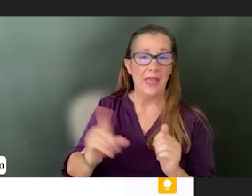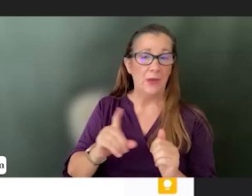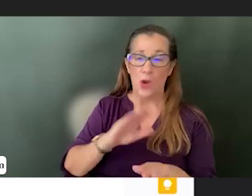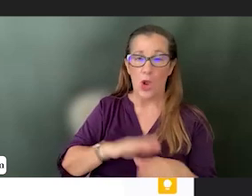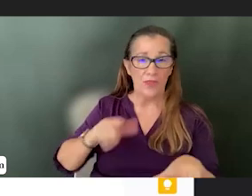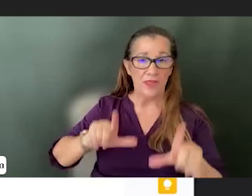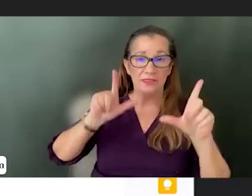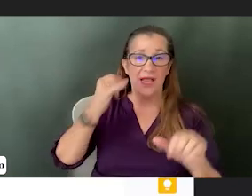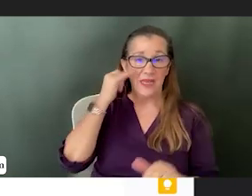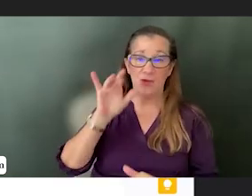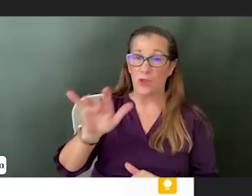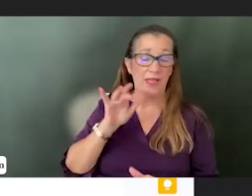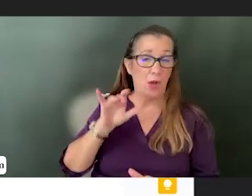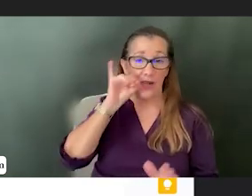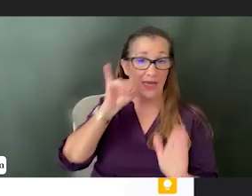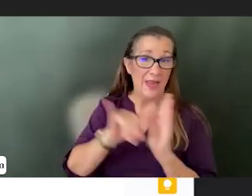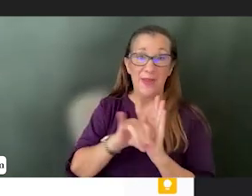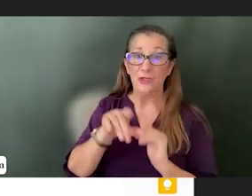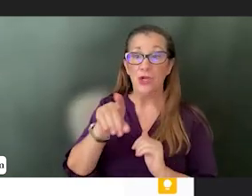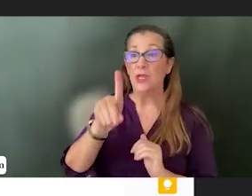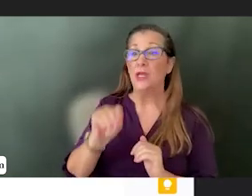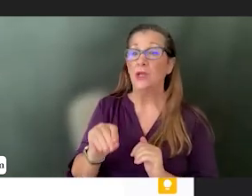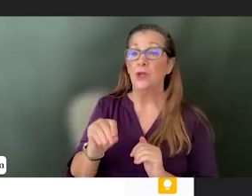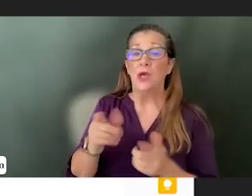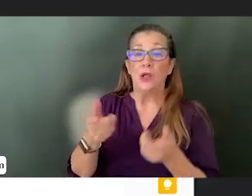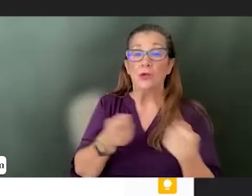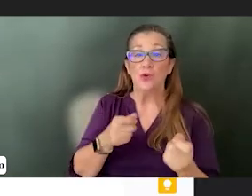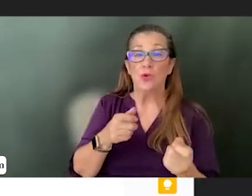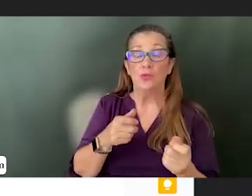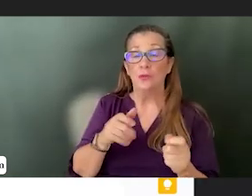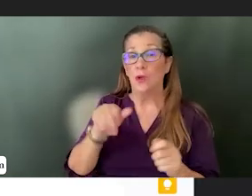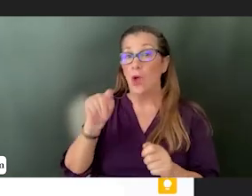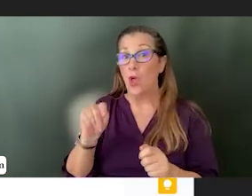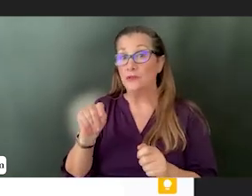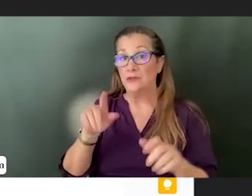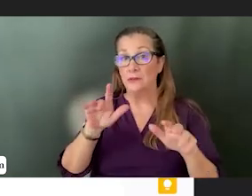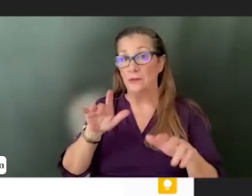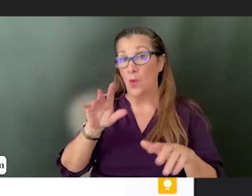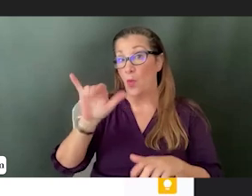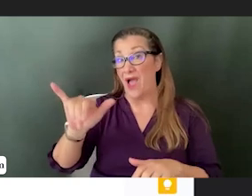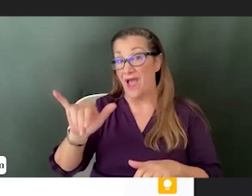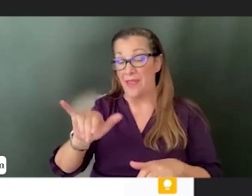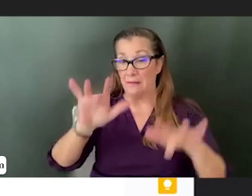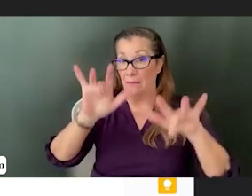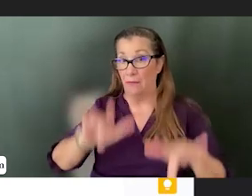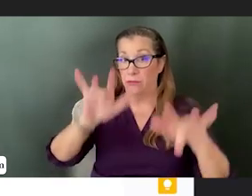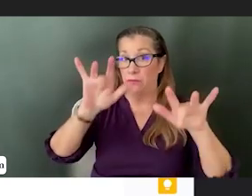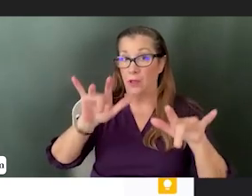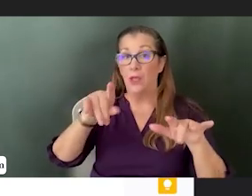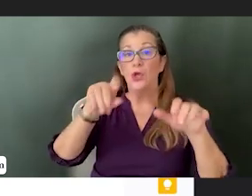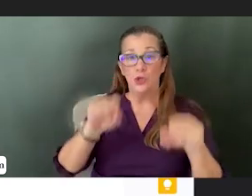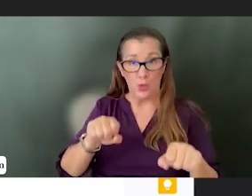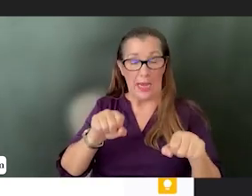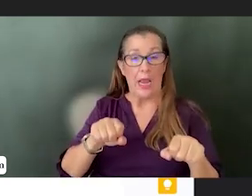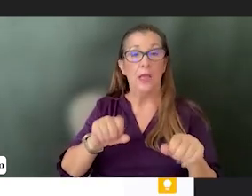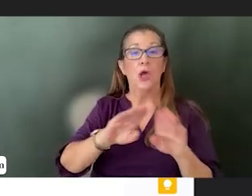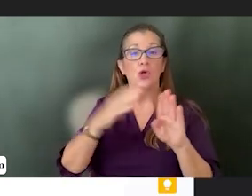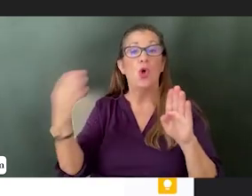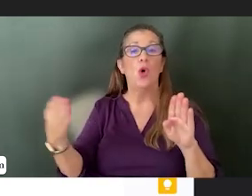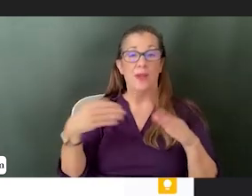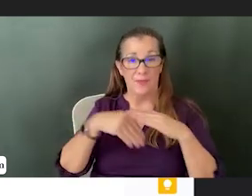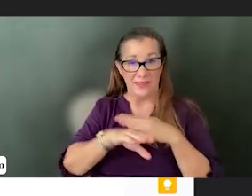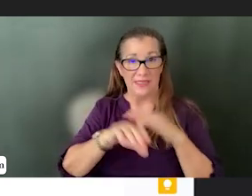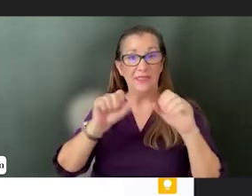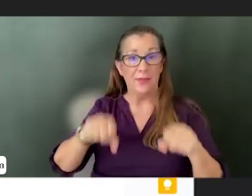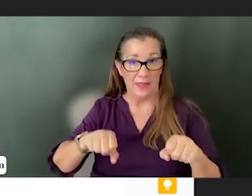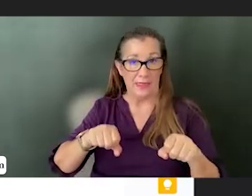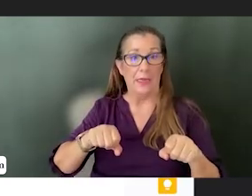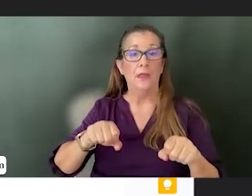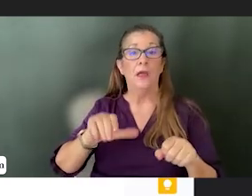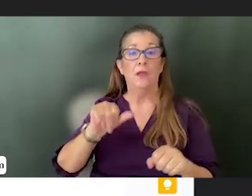If you click on an image and you do control alt Y, um, then you can you open that accessibility option and the alt text area.